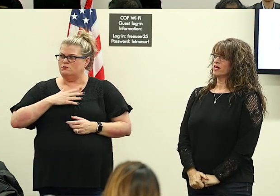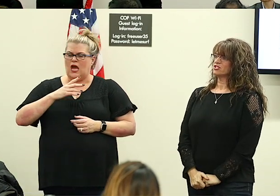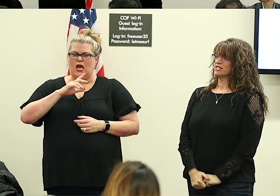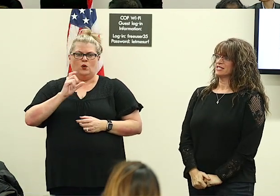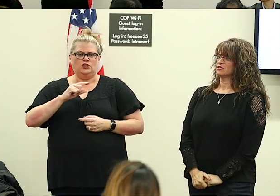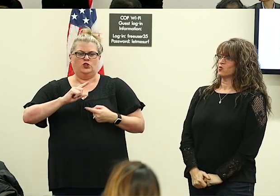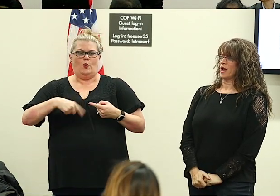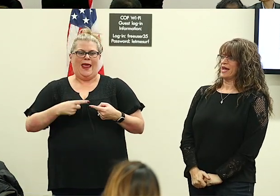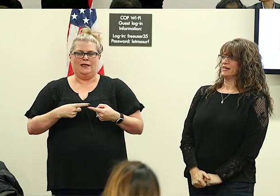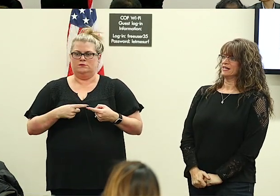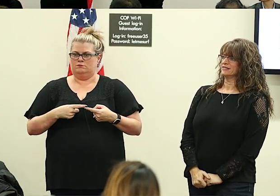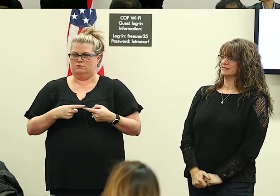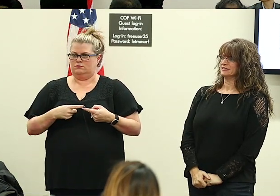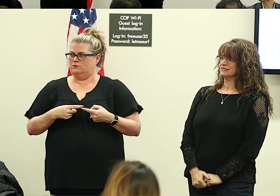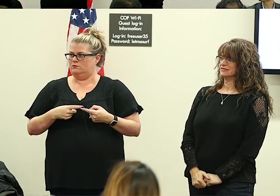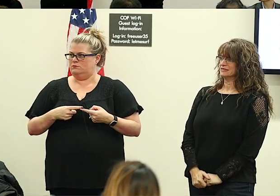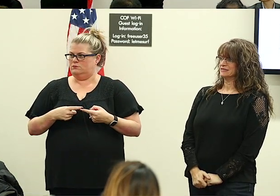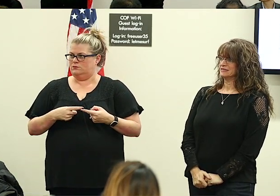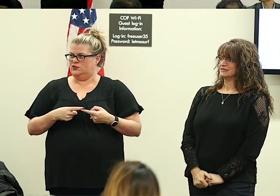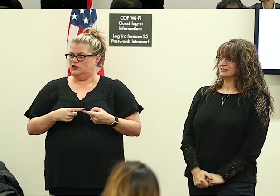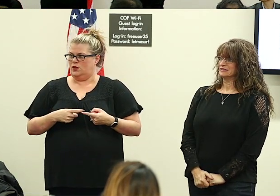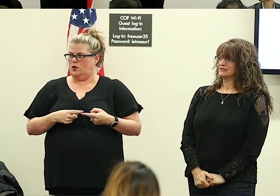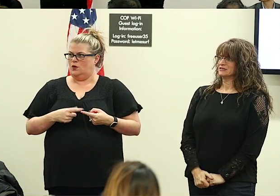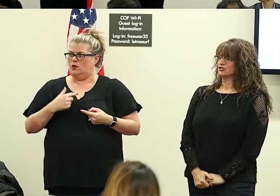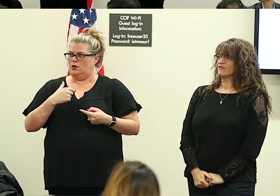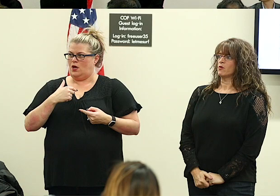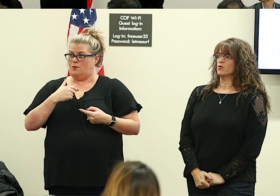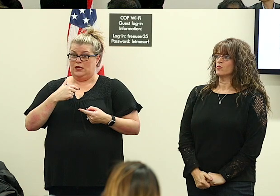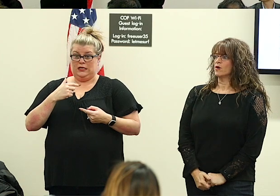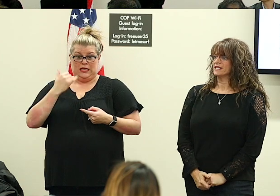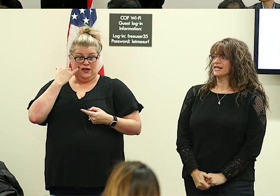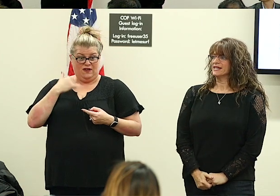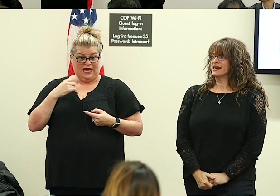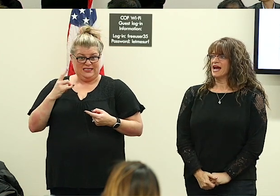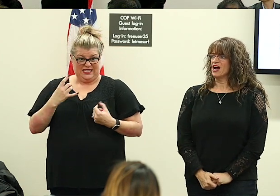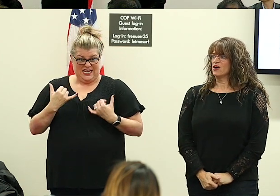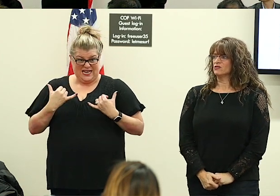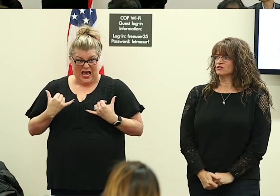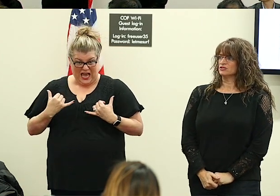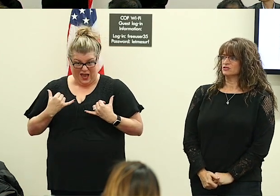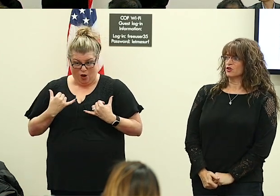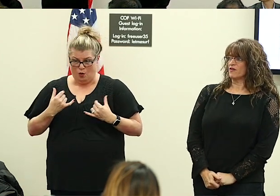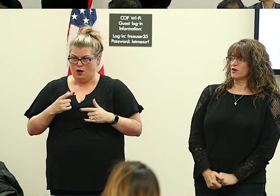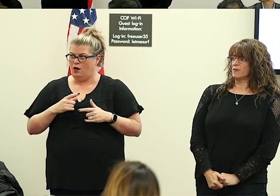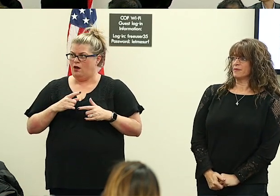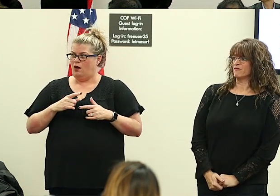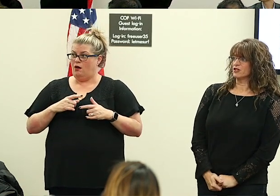[Attendee Through Translator] So my question is when... So if I would want to get it now, so if I were to be picked